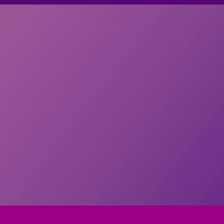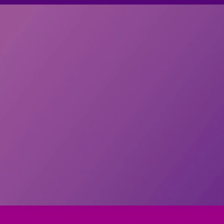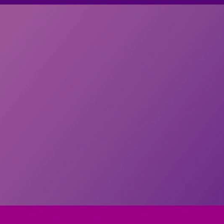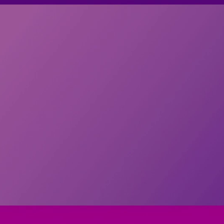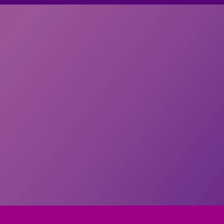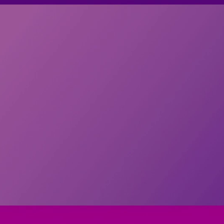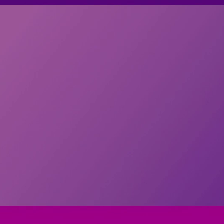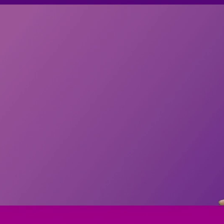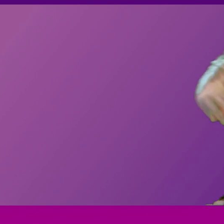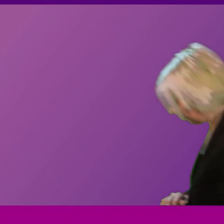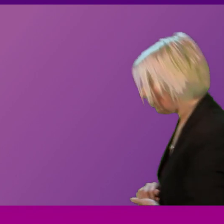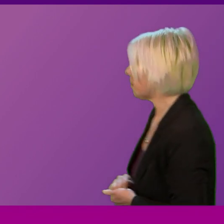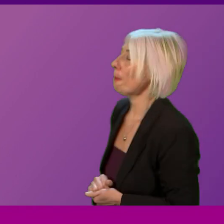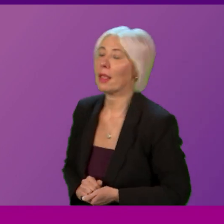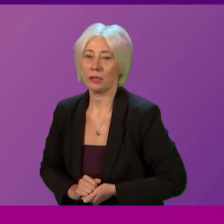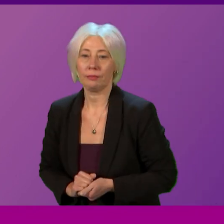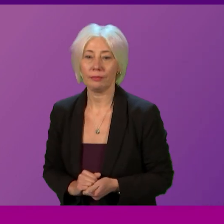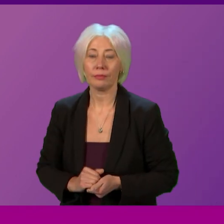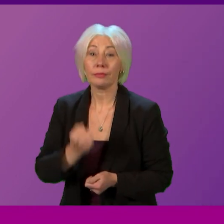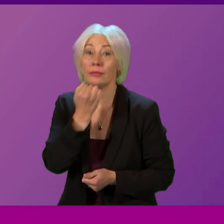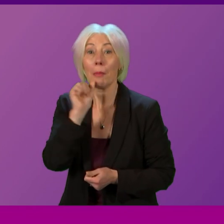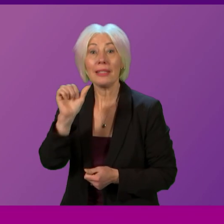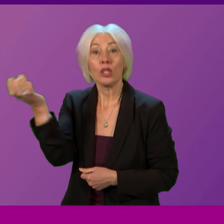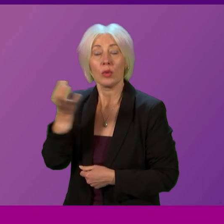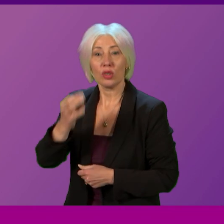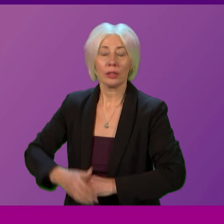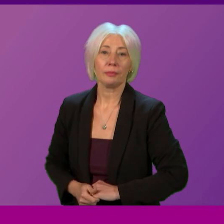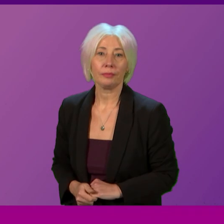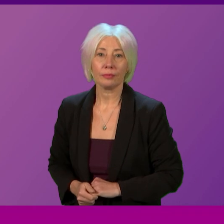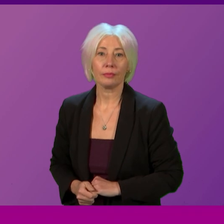a moment.